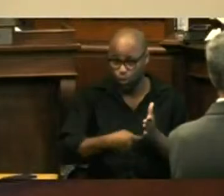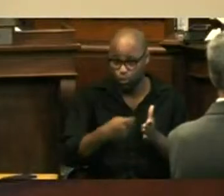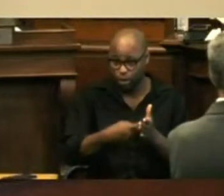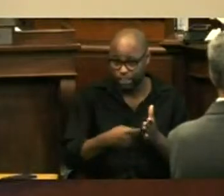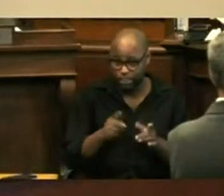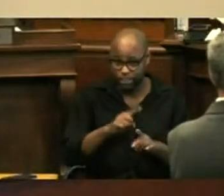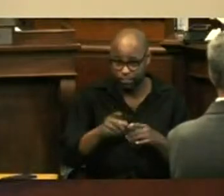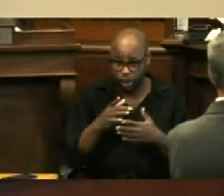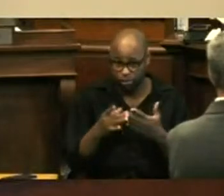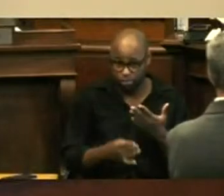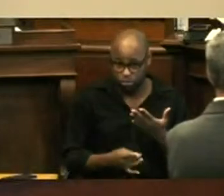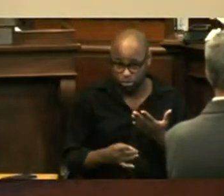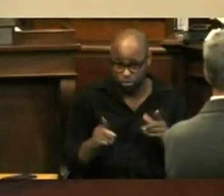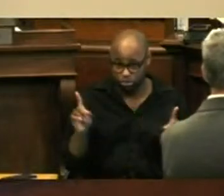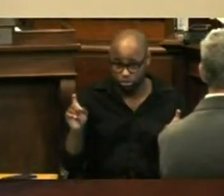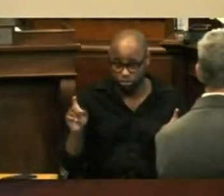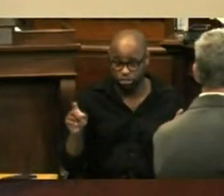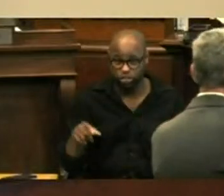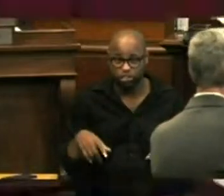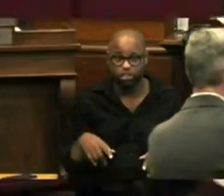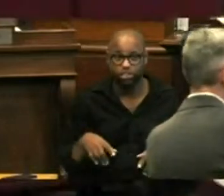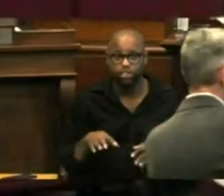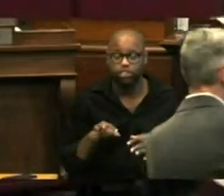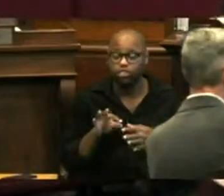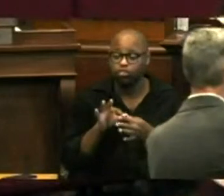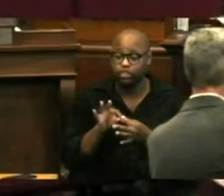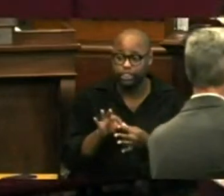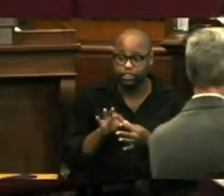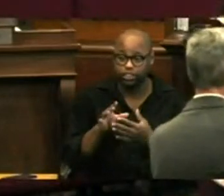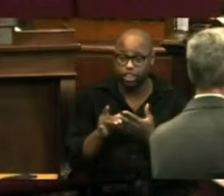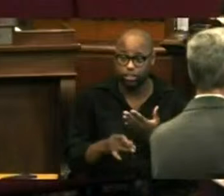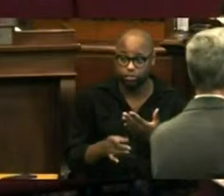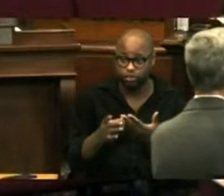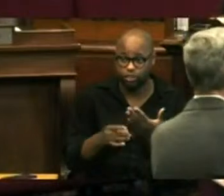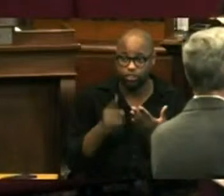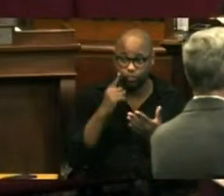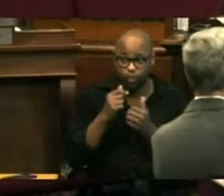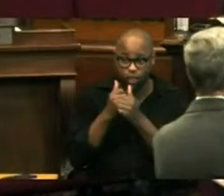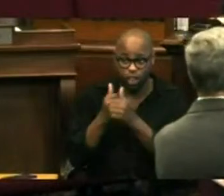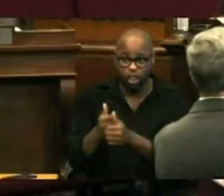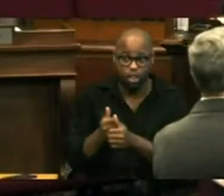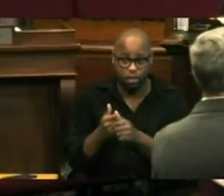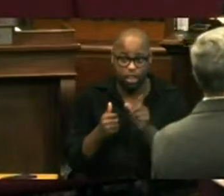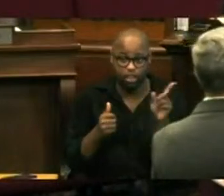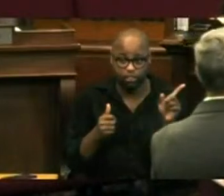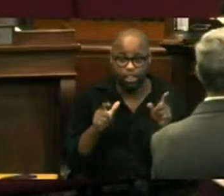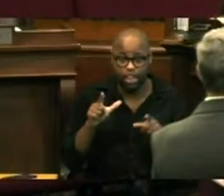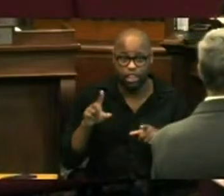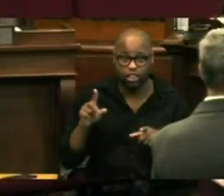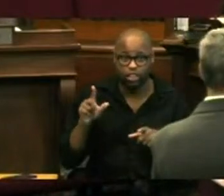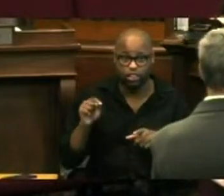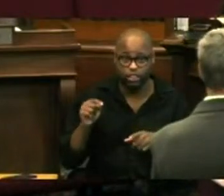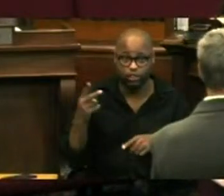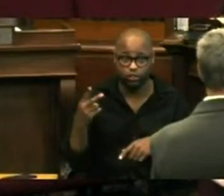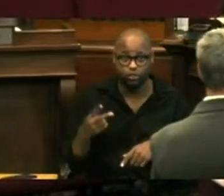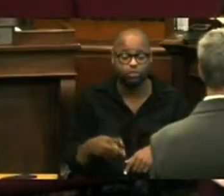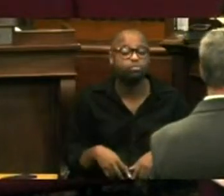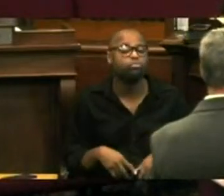that do we already know the pricing of the different options. And the study is looking at something different